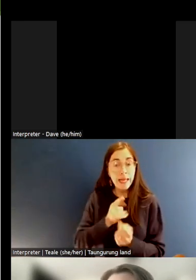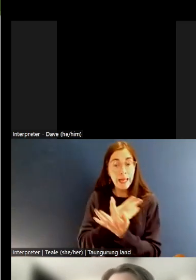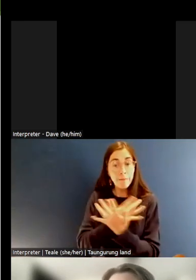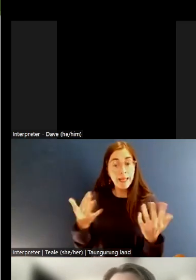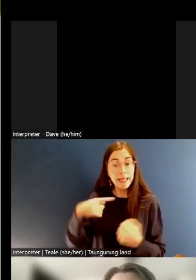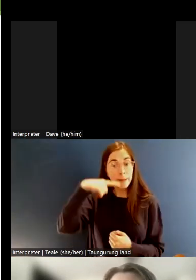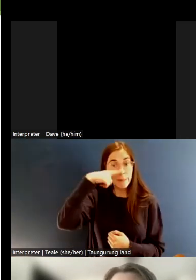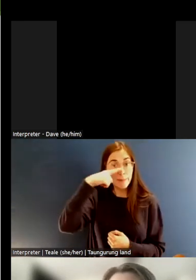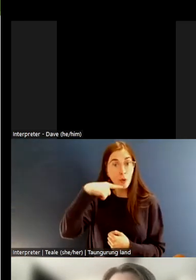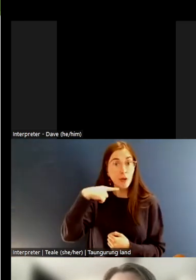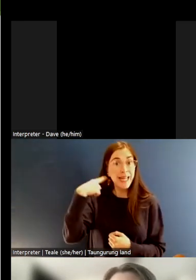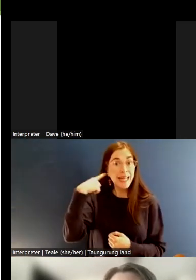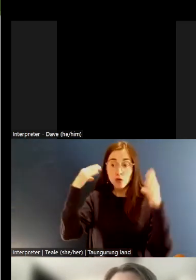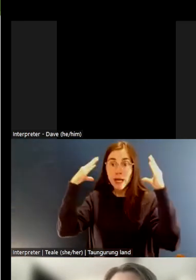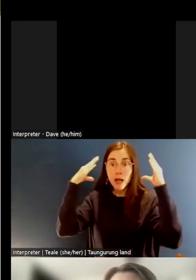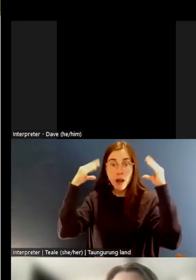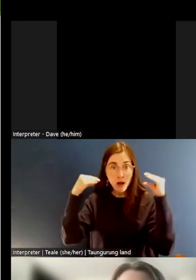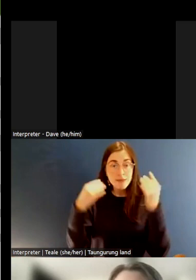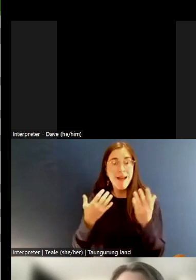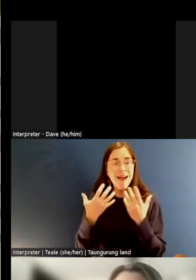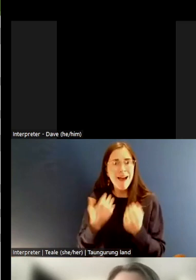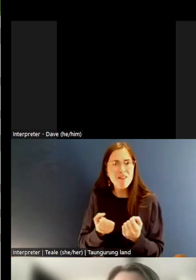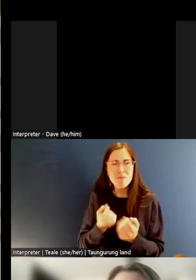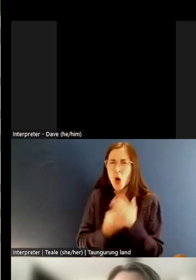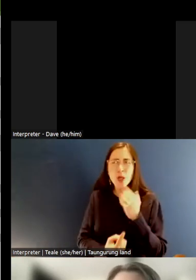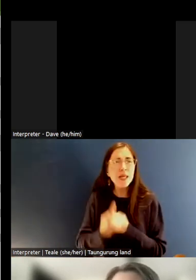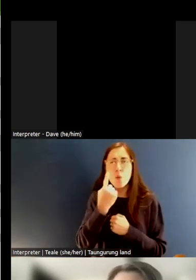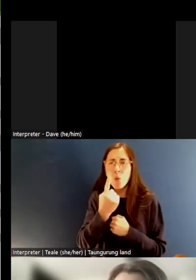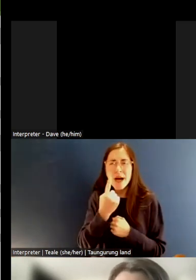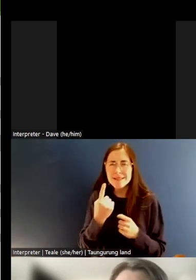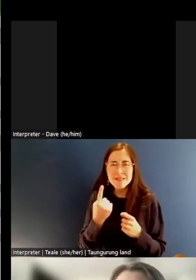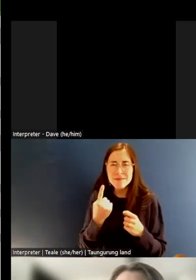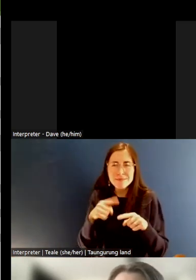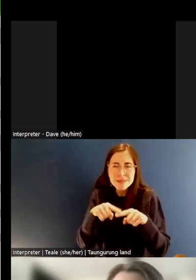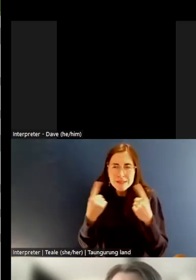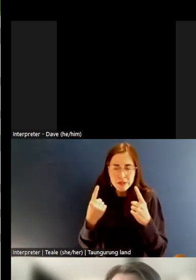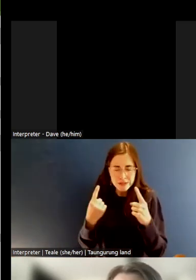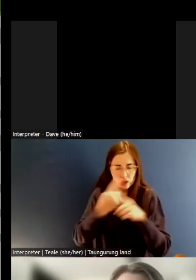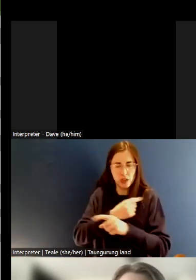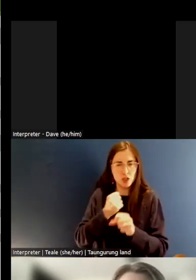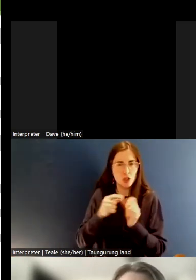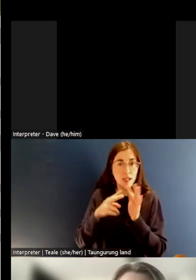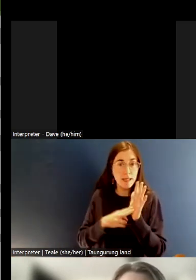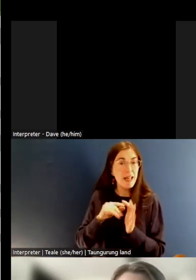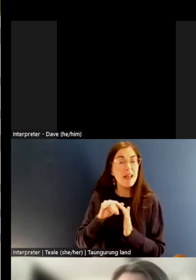in their connexin 2016. And so it's potentially related to other genes or other factors, their hearing loss.